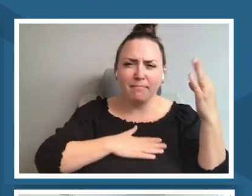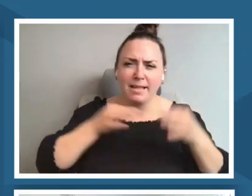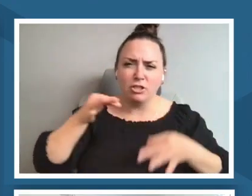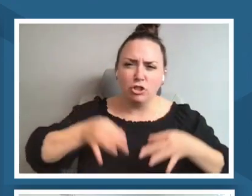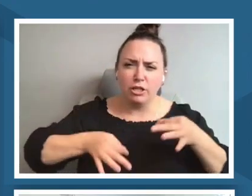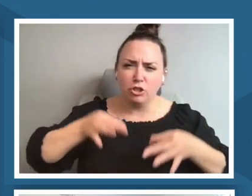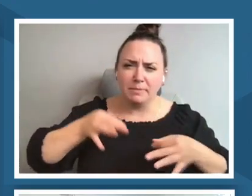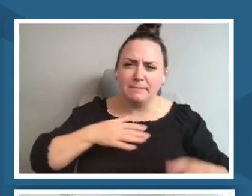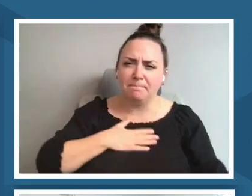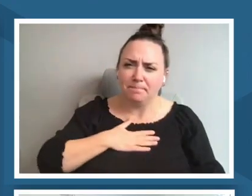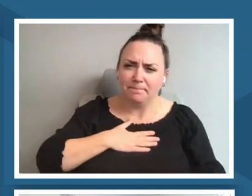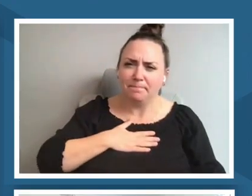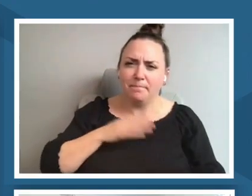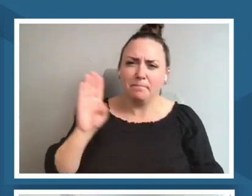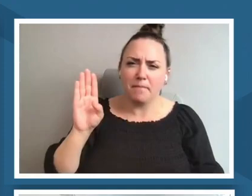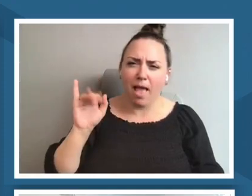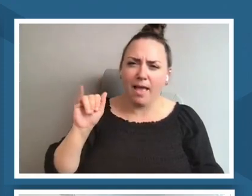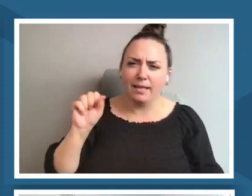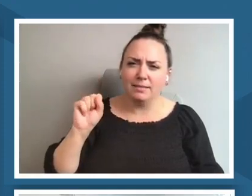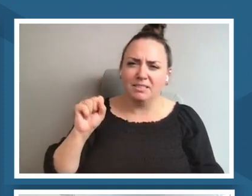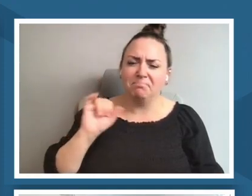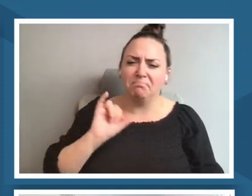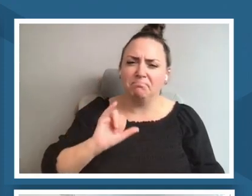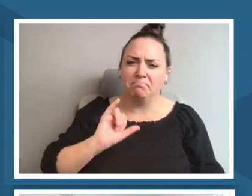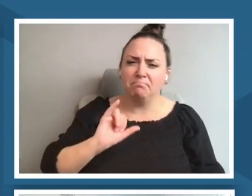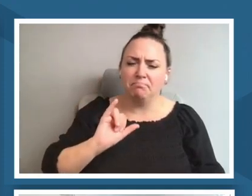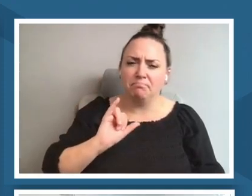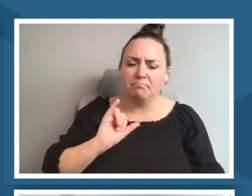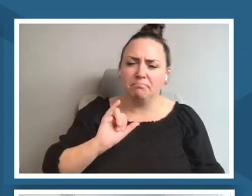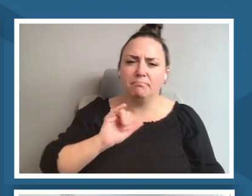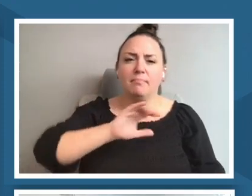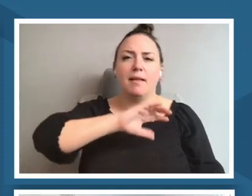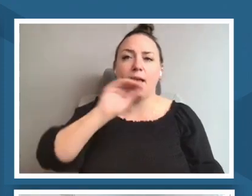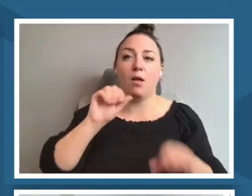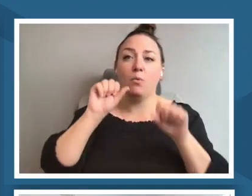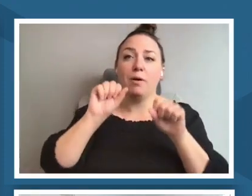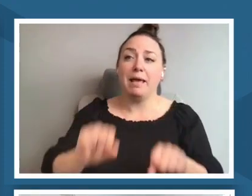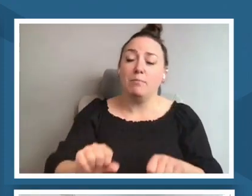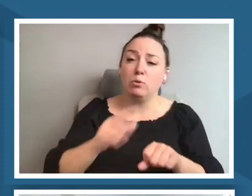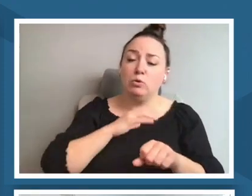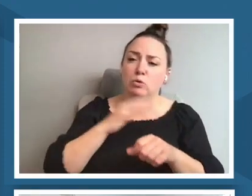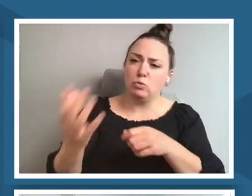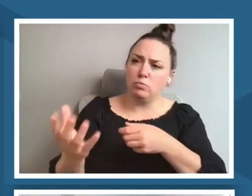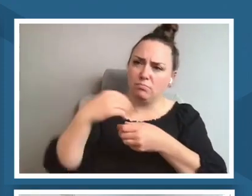and when we take on others perspectives